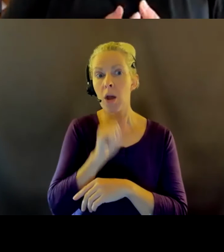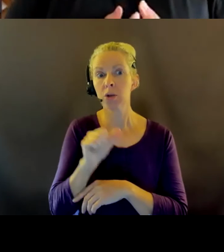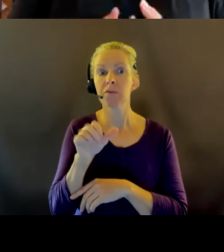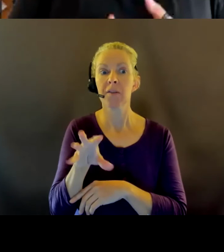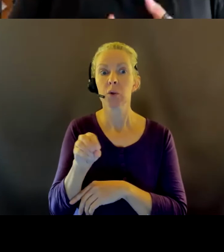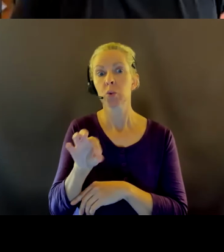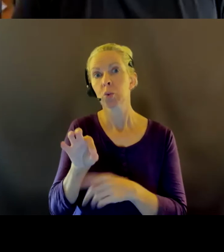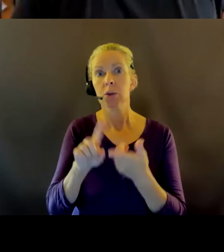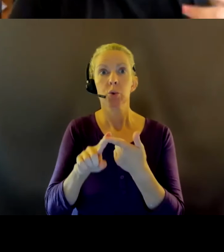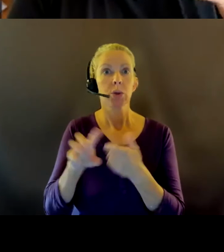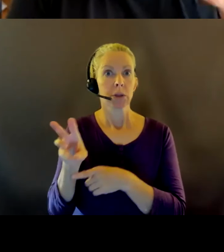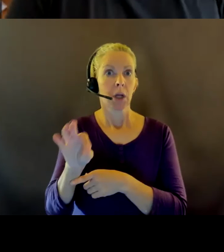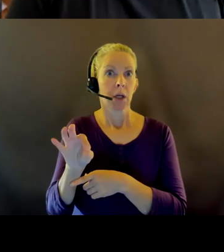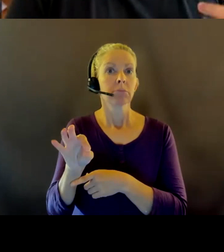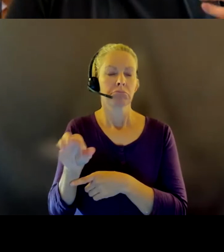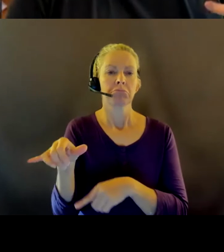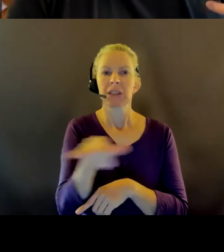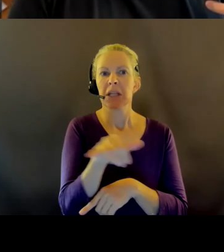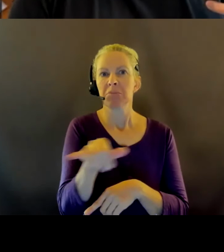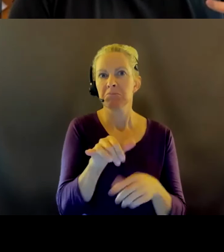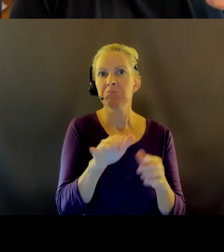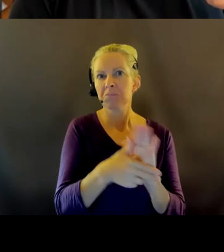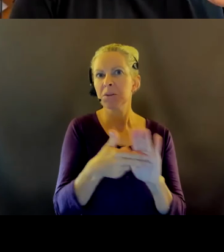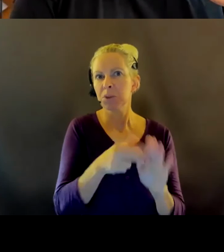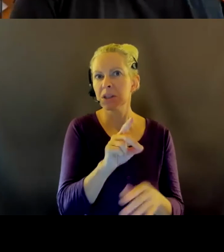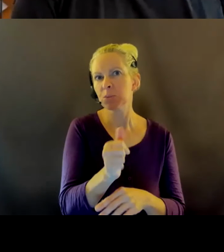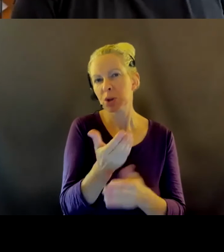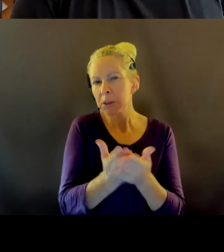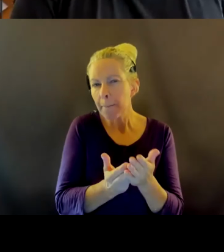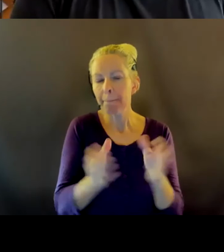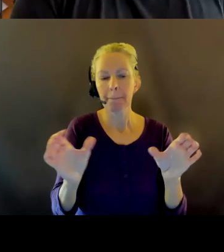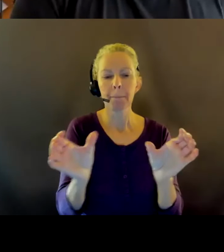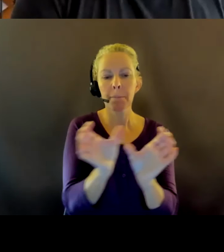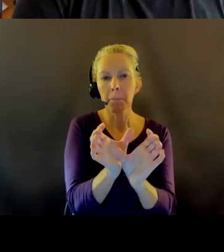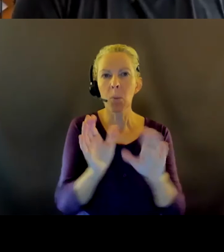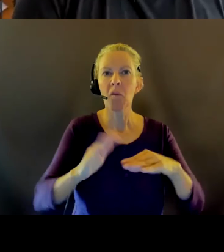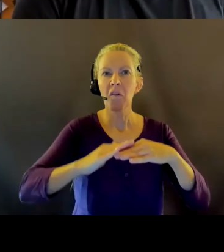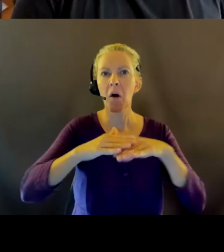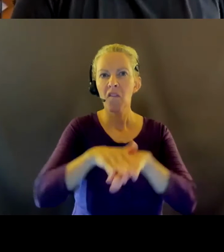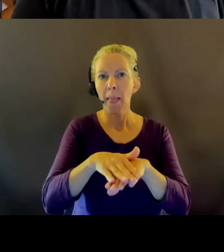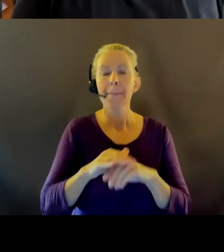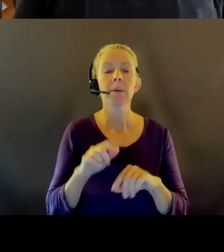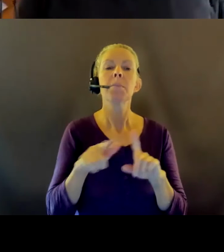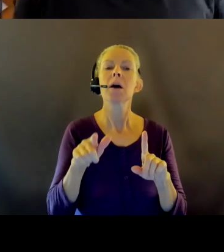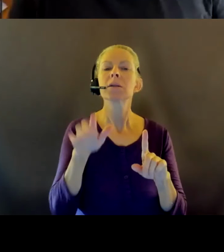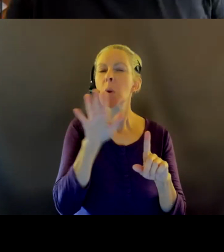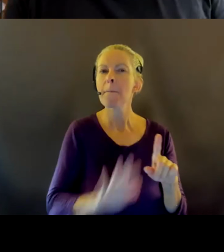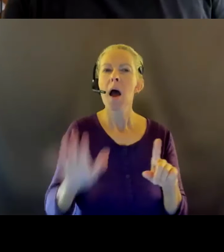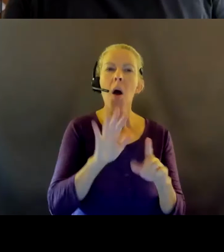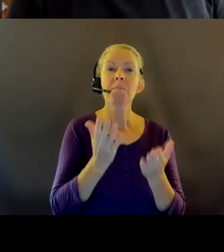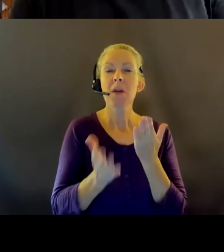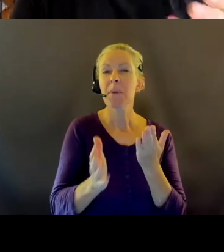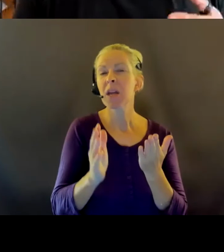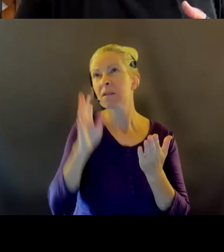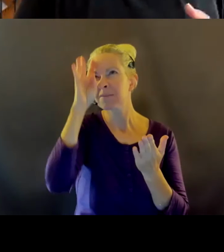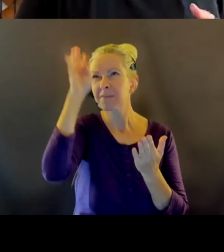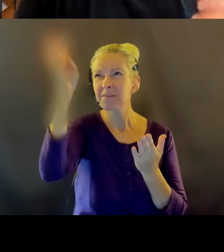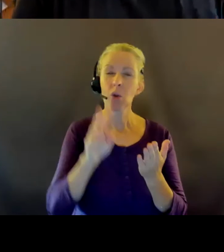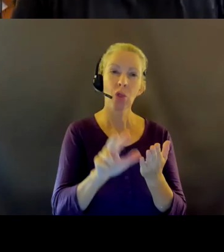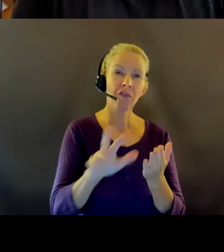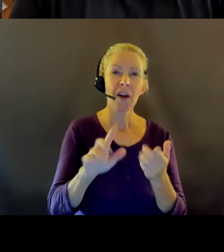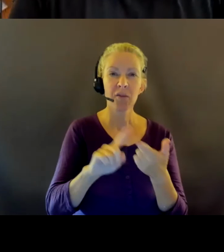But if we are being honest, it's probably 35%, 40% may be.